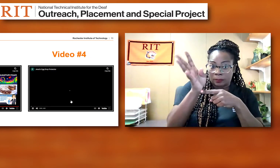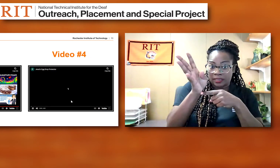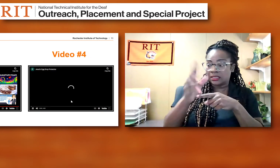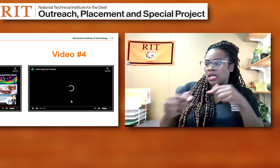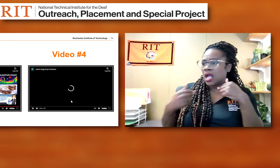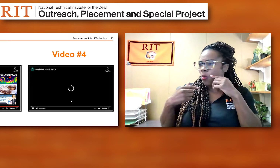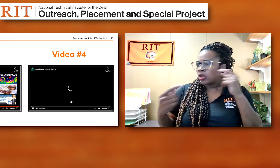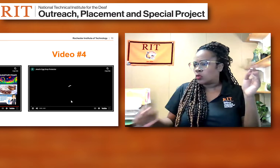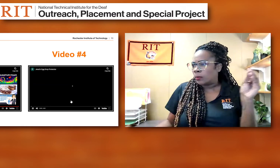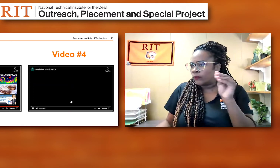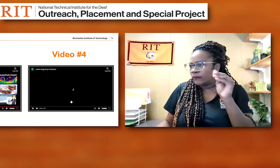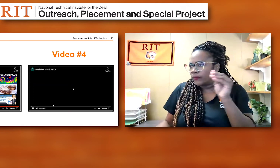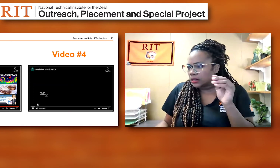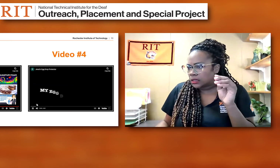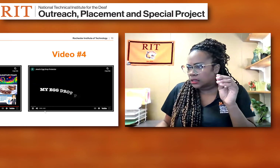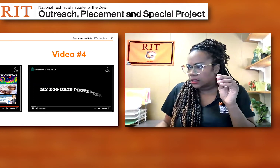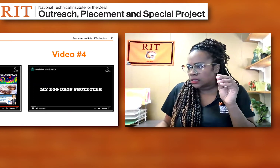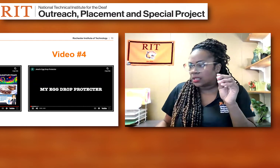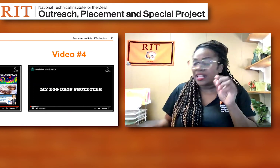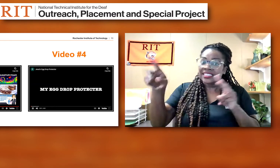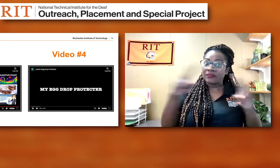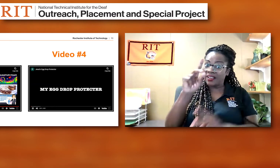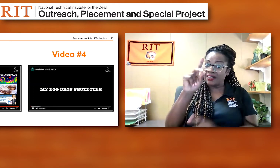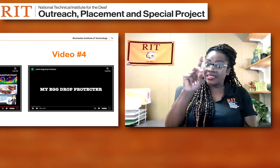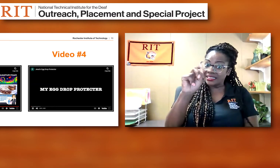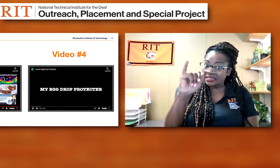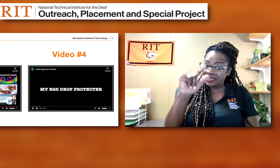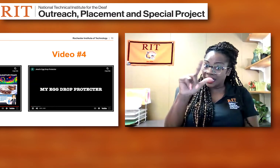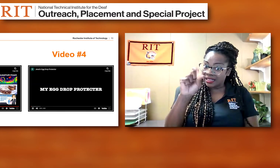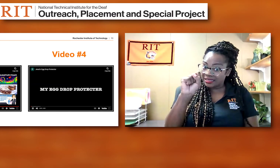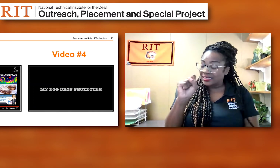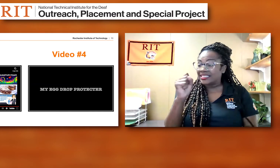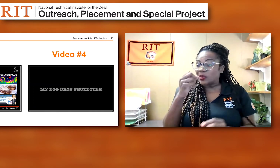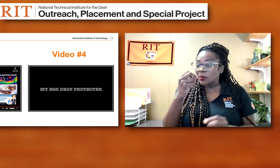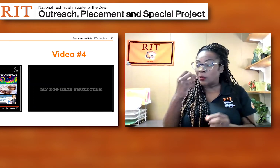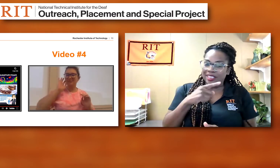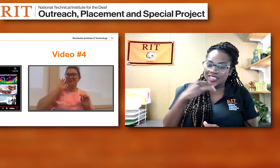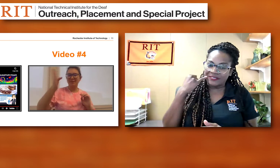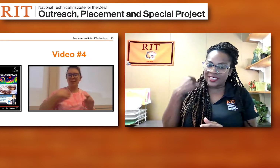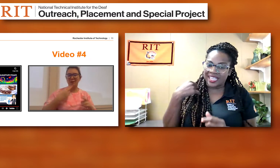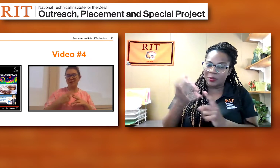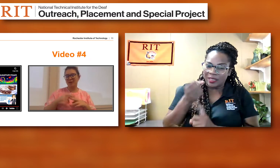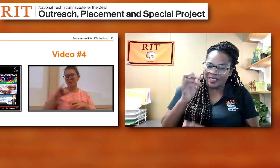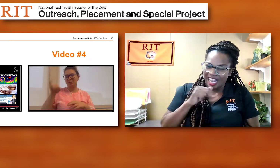This is 4 minutes. I'll see if I can try to move it. It is very detailed, so I'm not sure